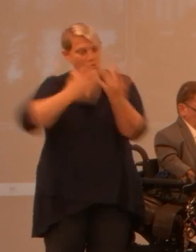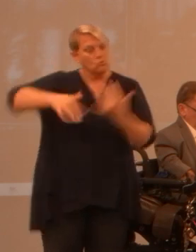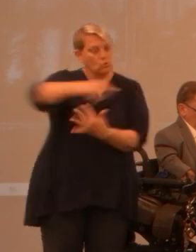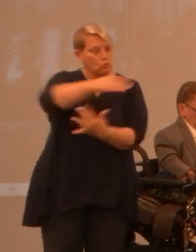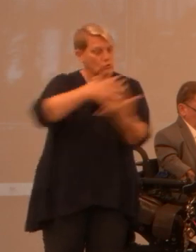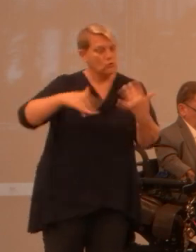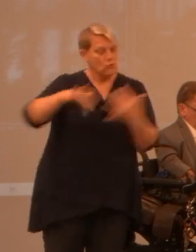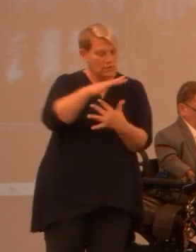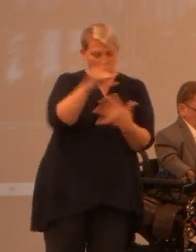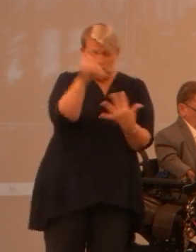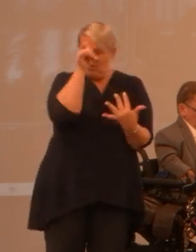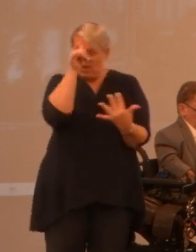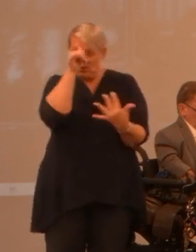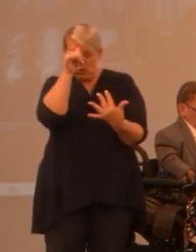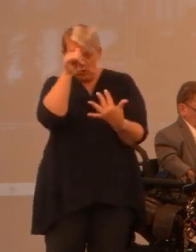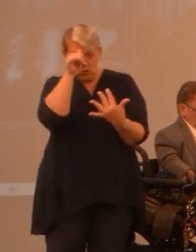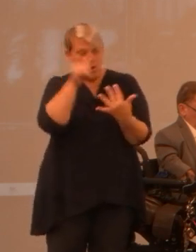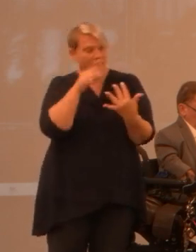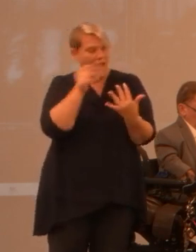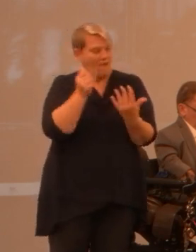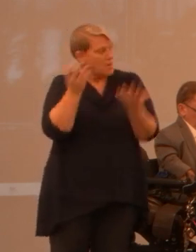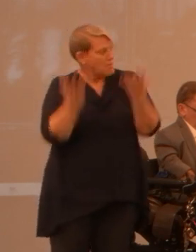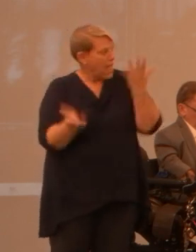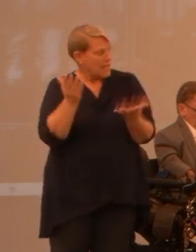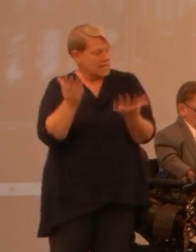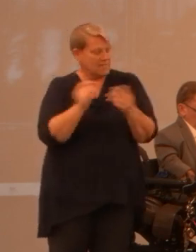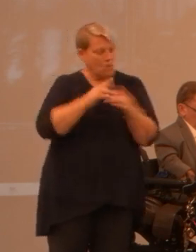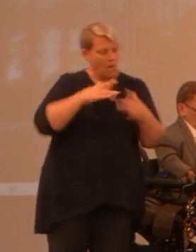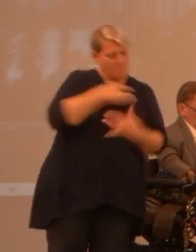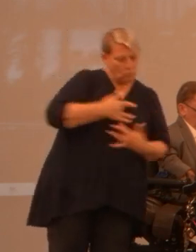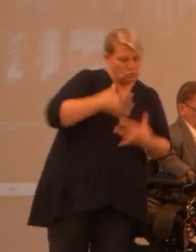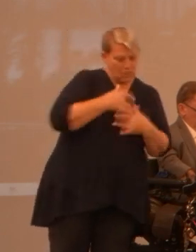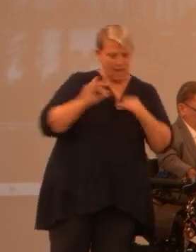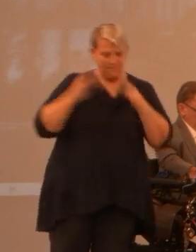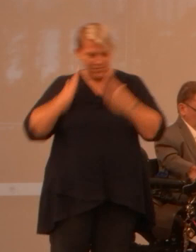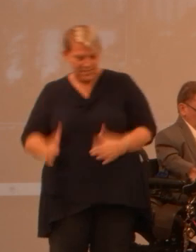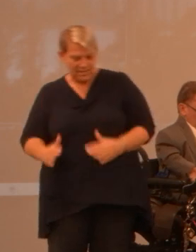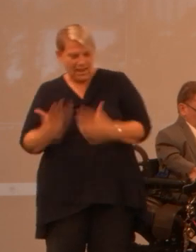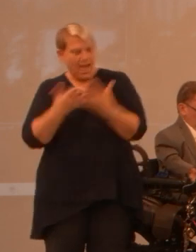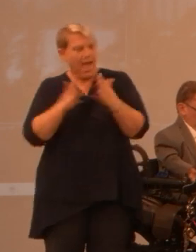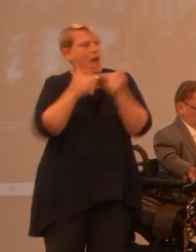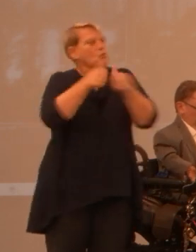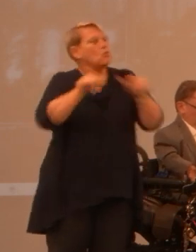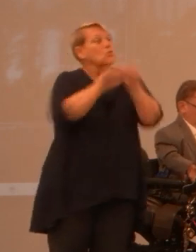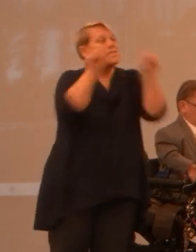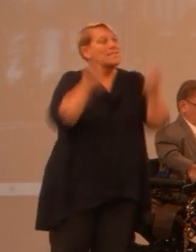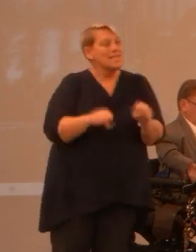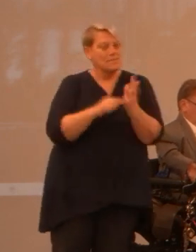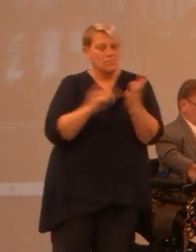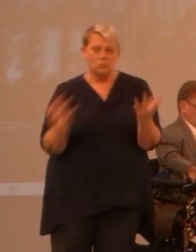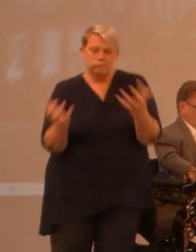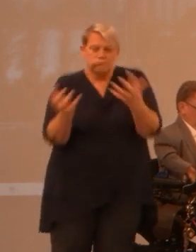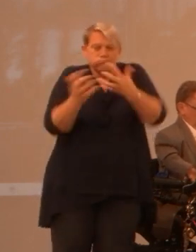And they knew when we were out of balance physically, an emotion can use this system to bring us back in place. That was our health system.